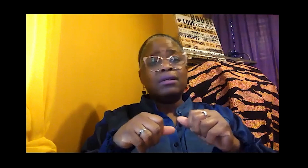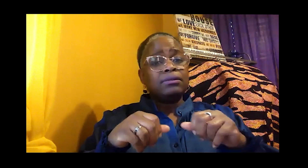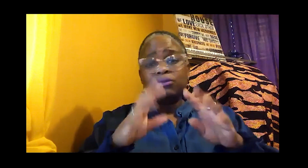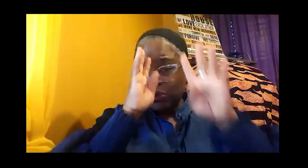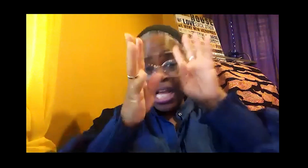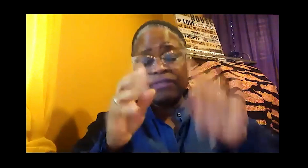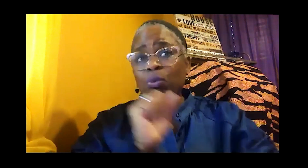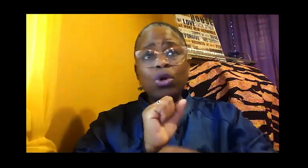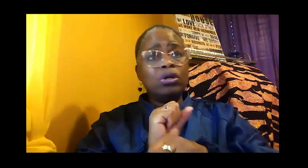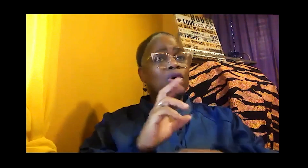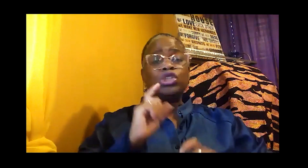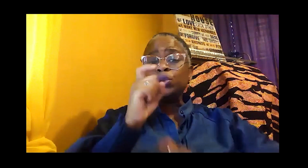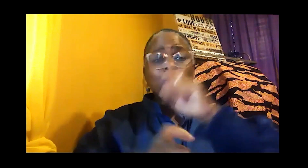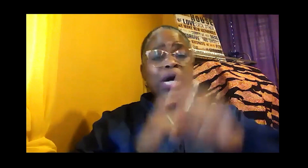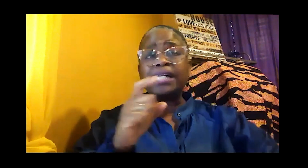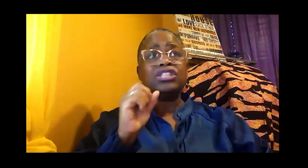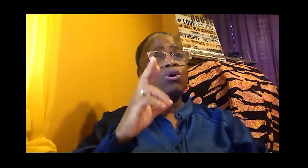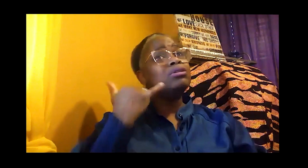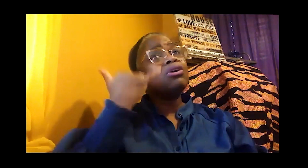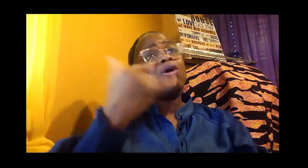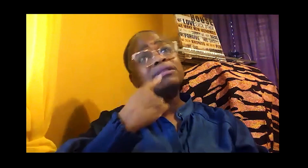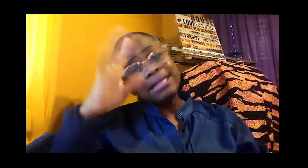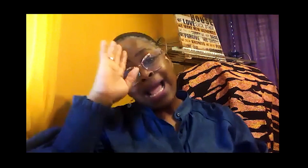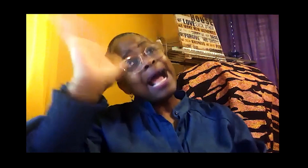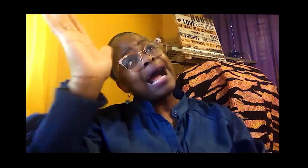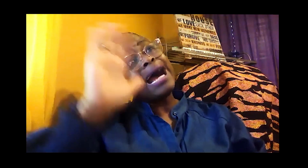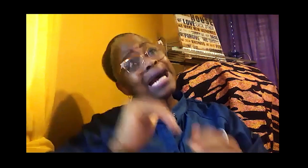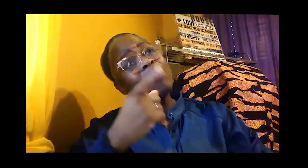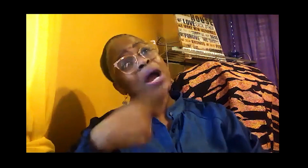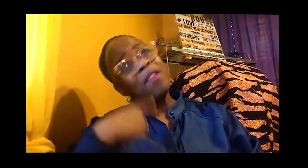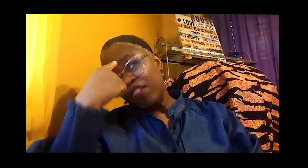through our creative work, with our donations, or just even provide a call